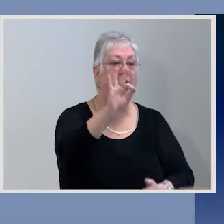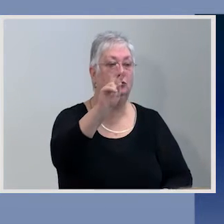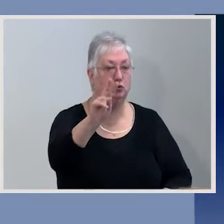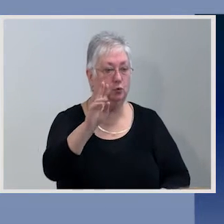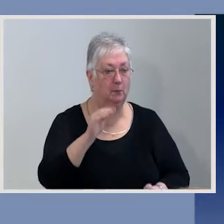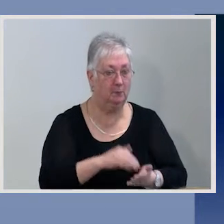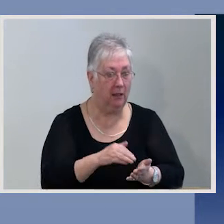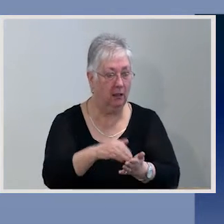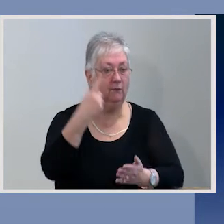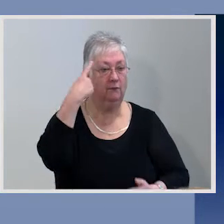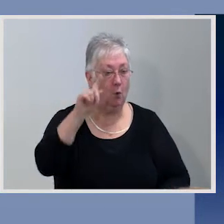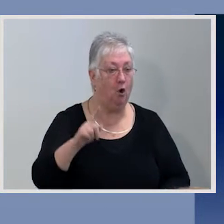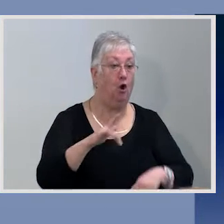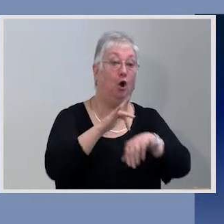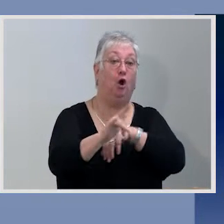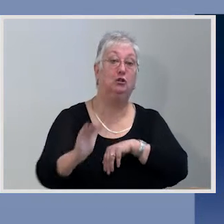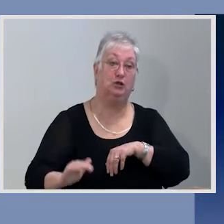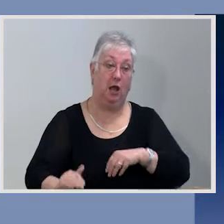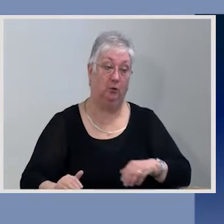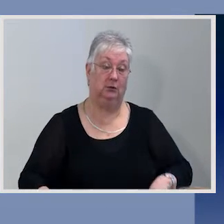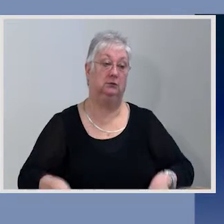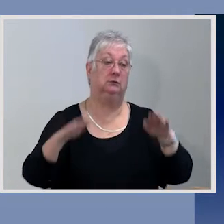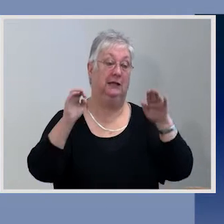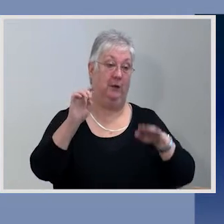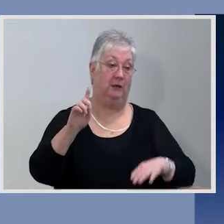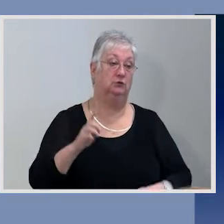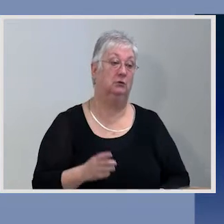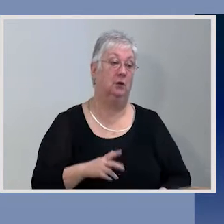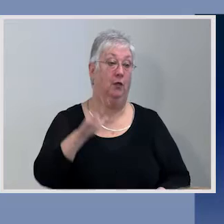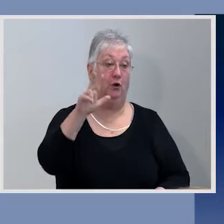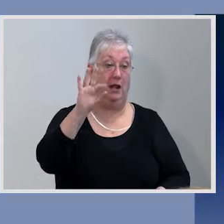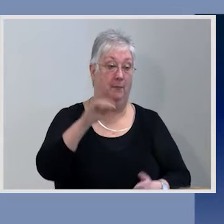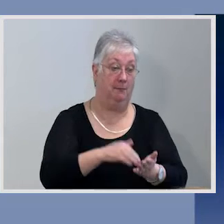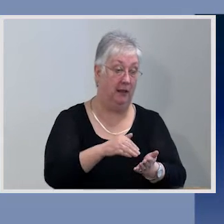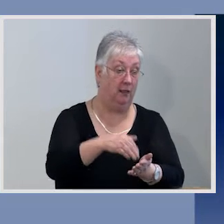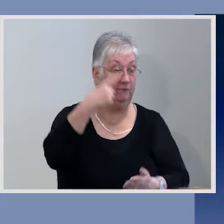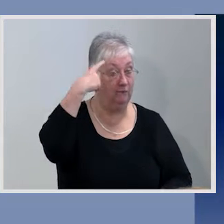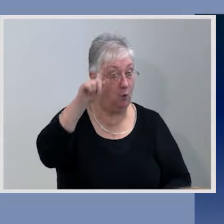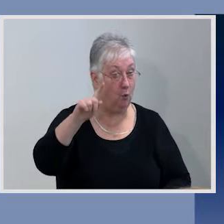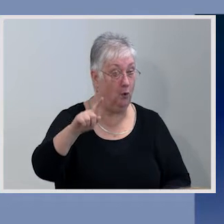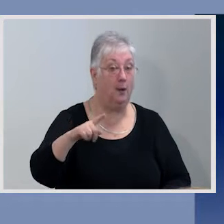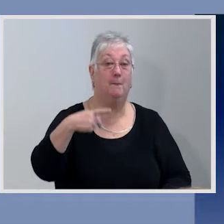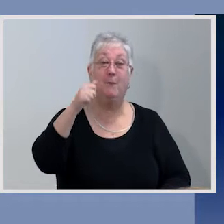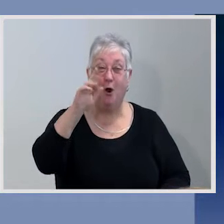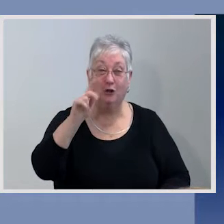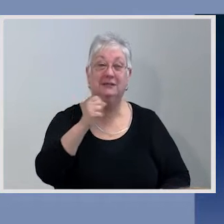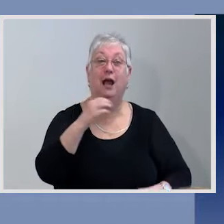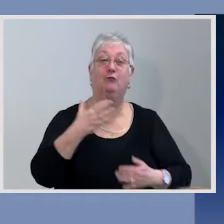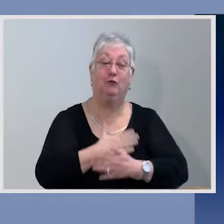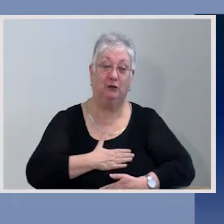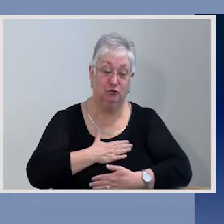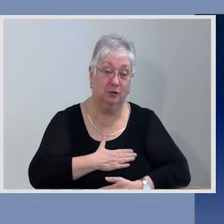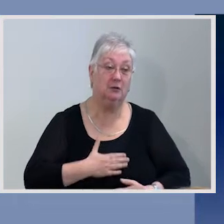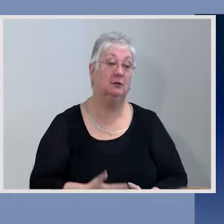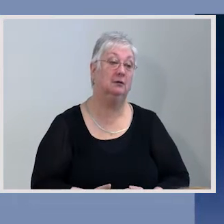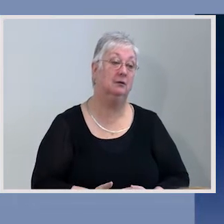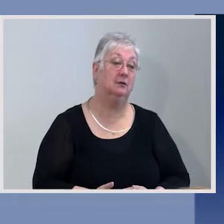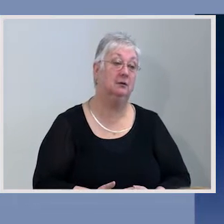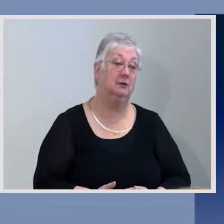COLUMBIA, 39 MILLION FOR PARKS AND RECREATION IN SUMMER AND OUT-OF-SCHOOL PROGRAMS AND 35 MILLION FOR LIBRARY SERVICES